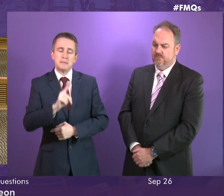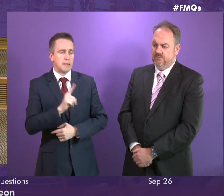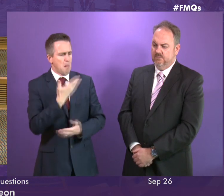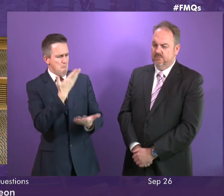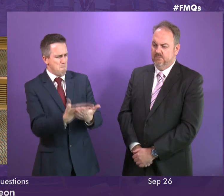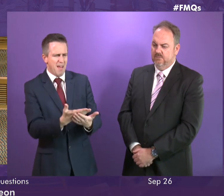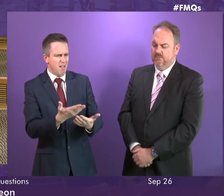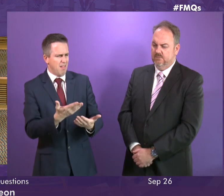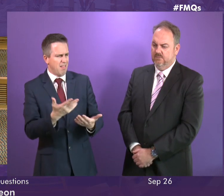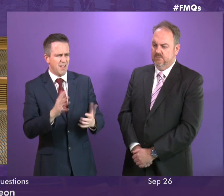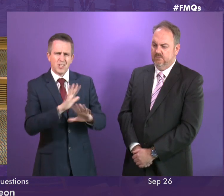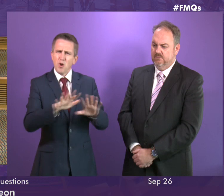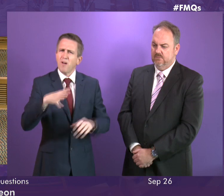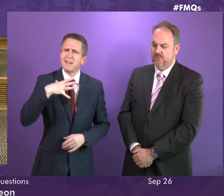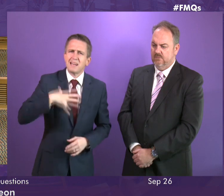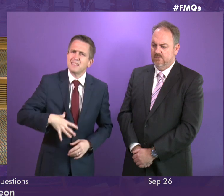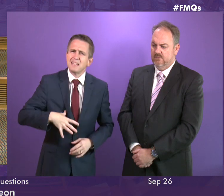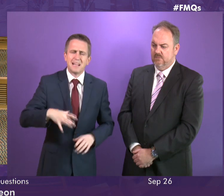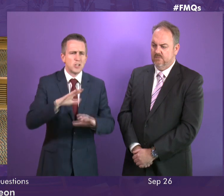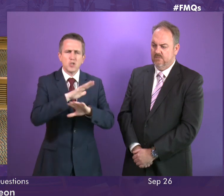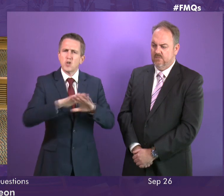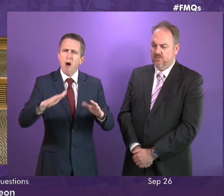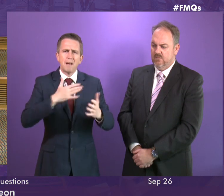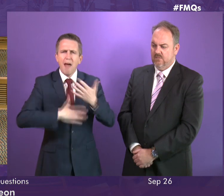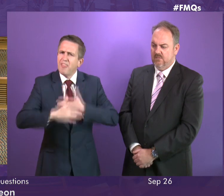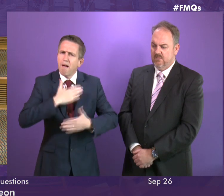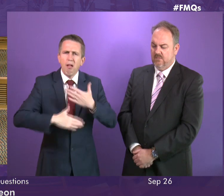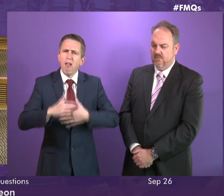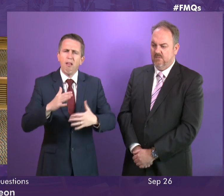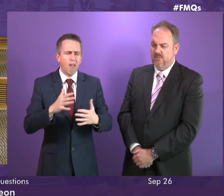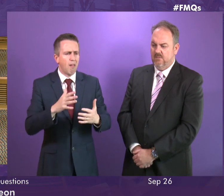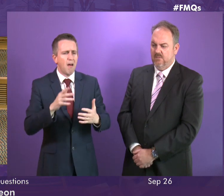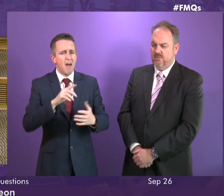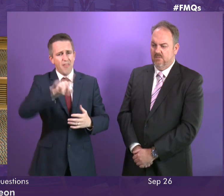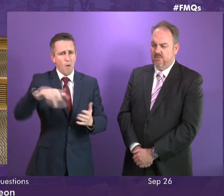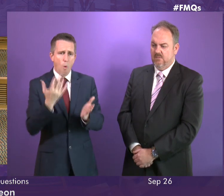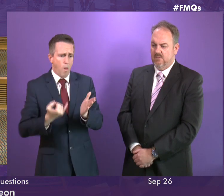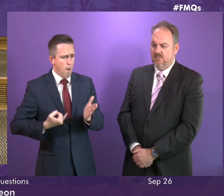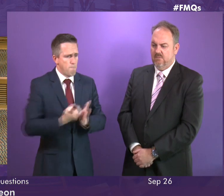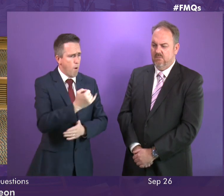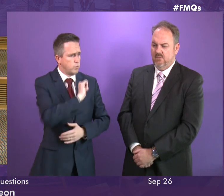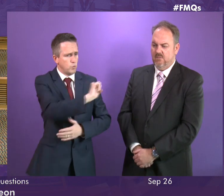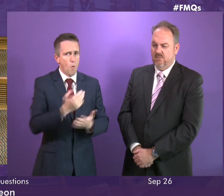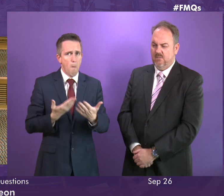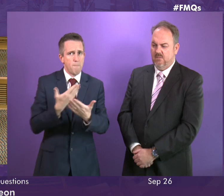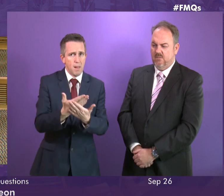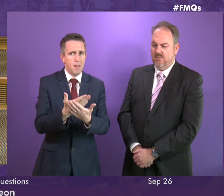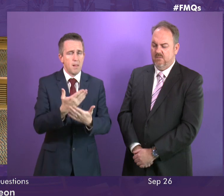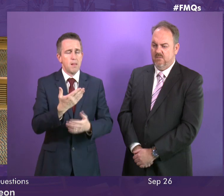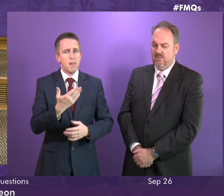bill is “unnecessary, unethical and regressive”, and opposes it “in the strongest possible terms”.